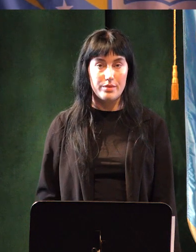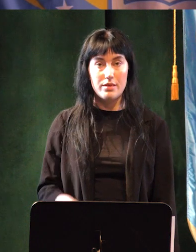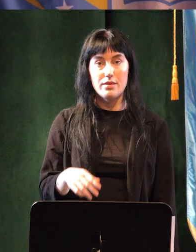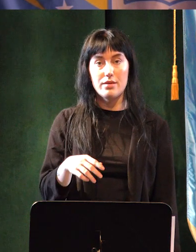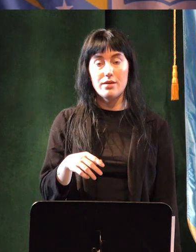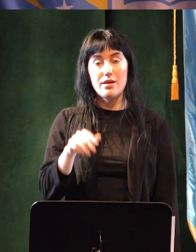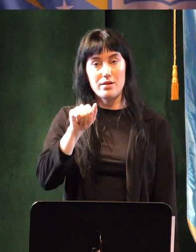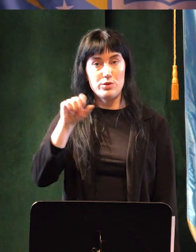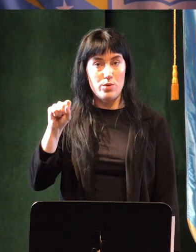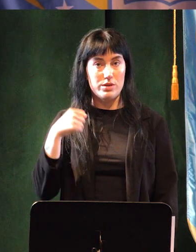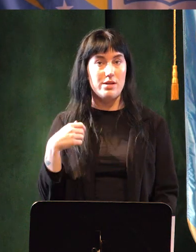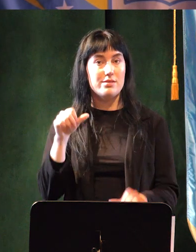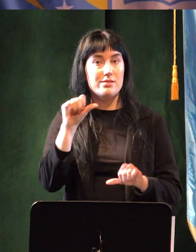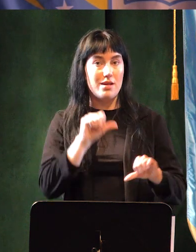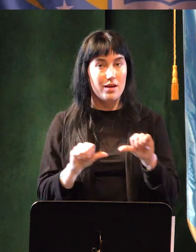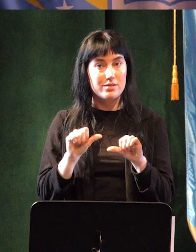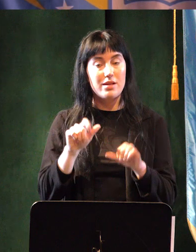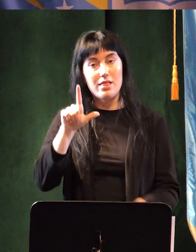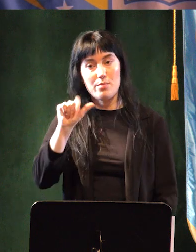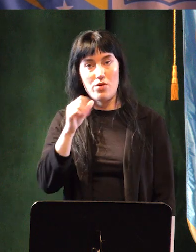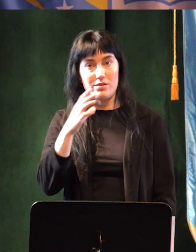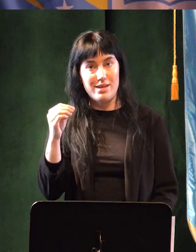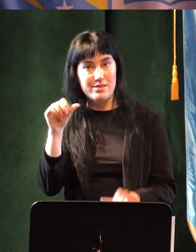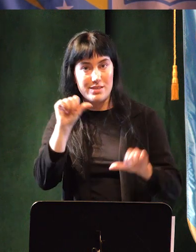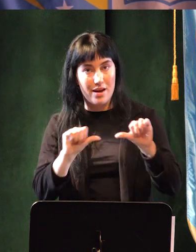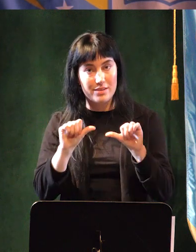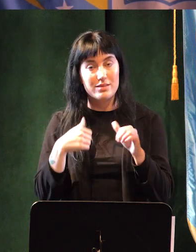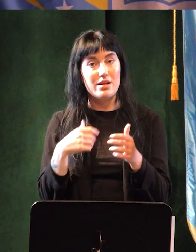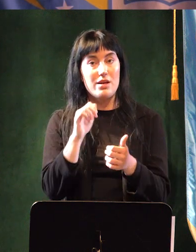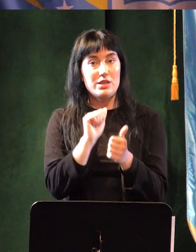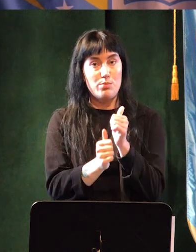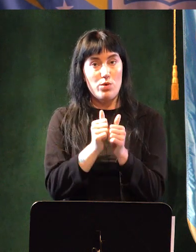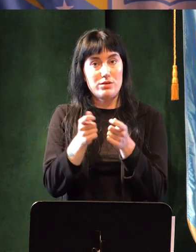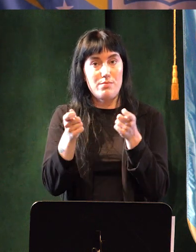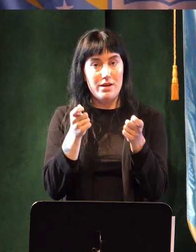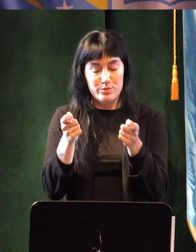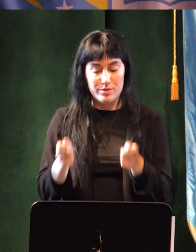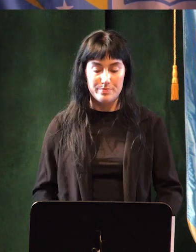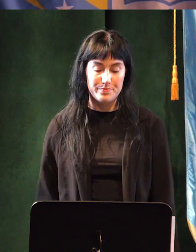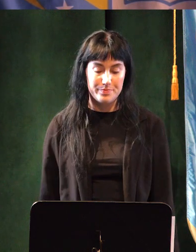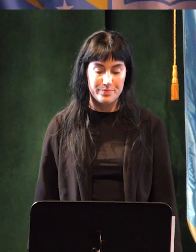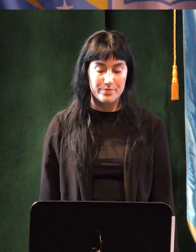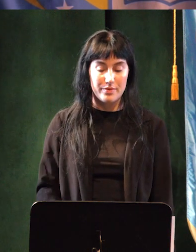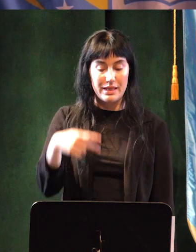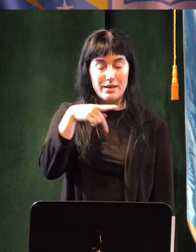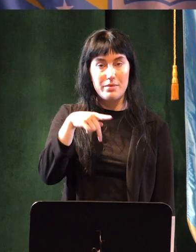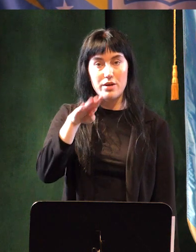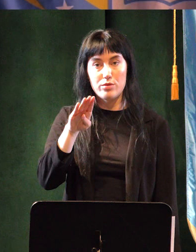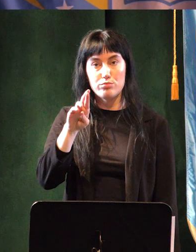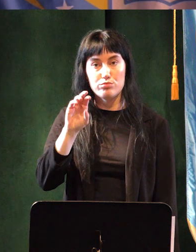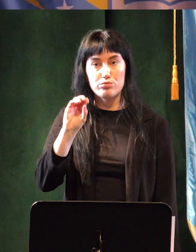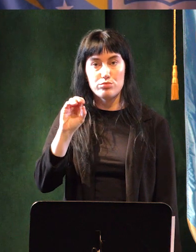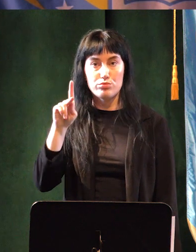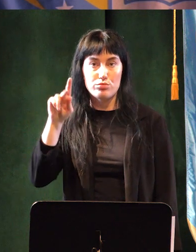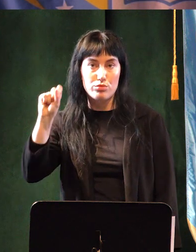associate in science liberal arts and science sports management Peter Brooks